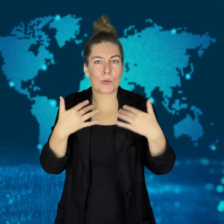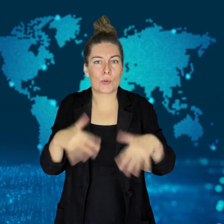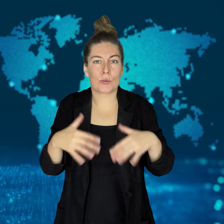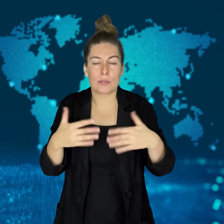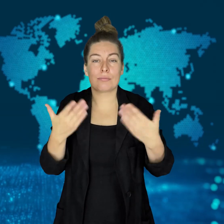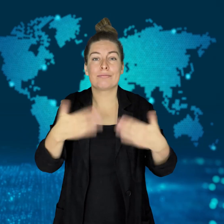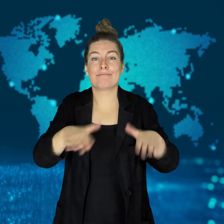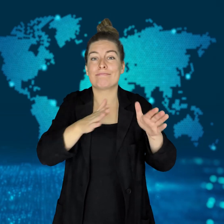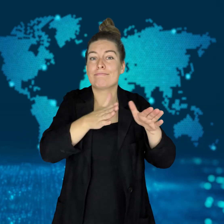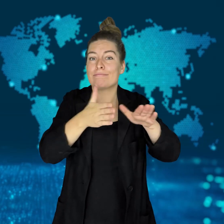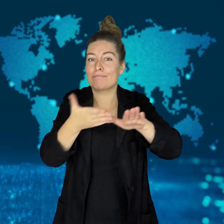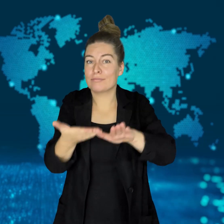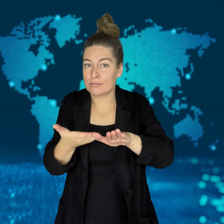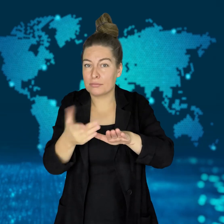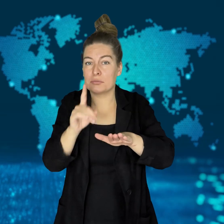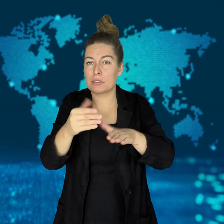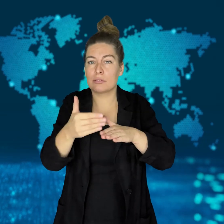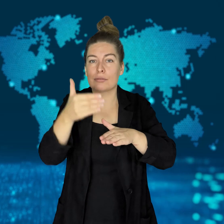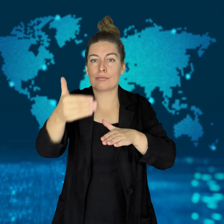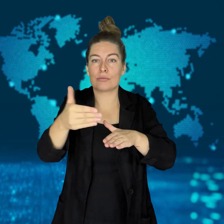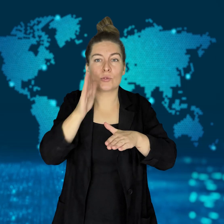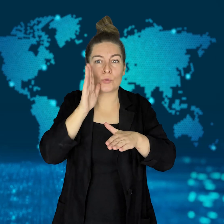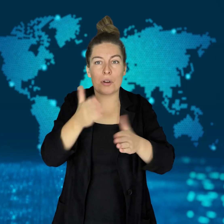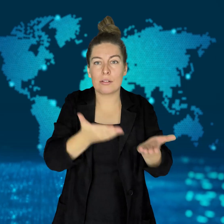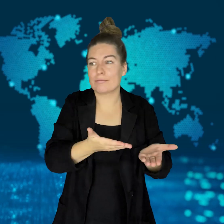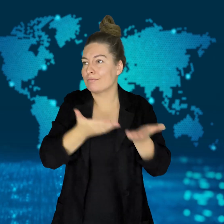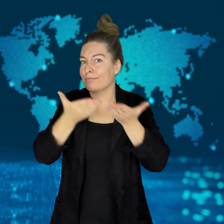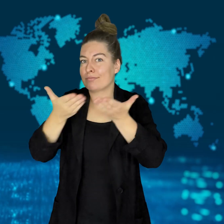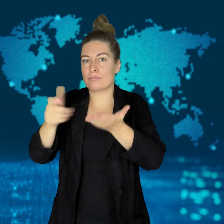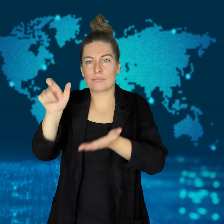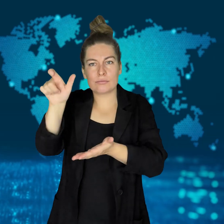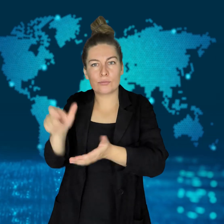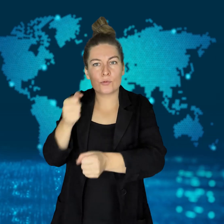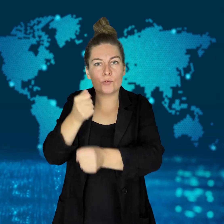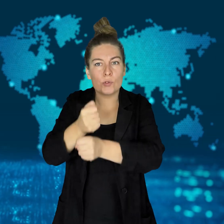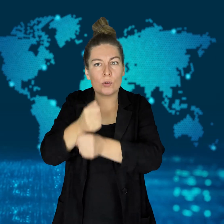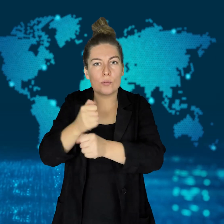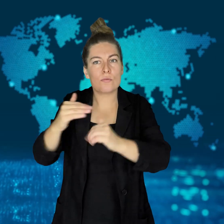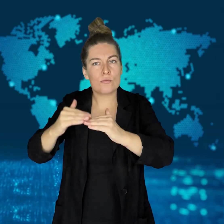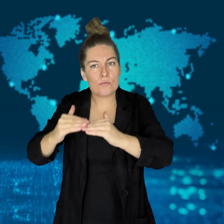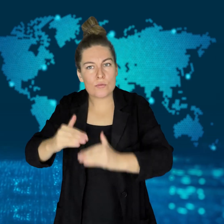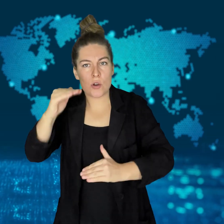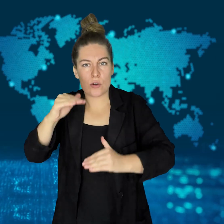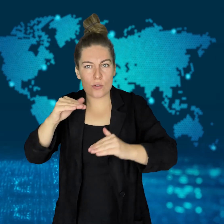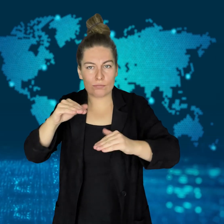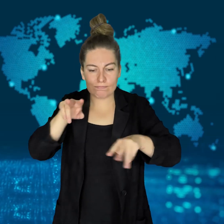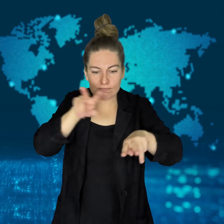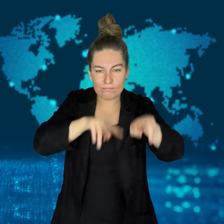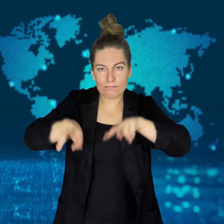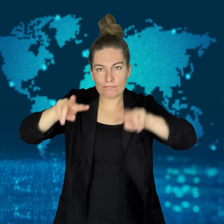She had been hospitalized since that time because of her serious injuries but has died.